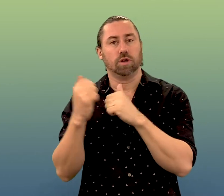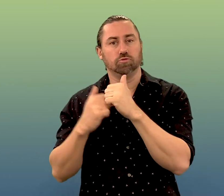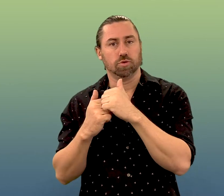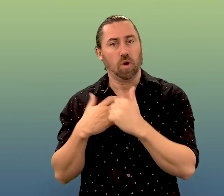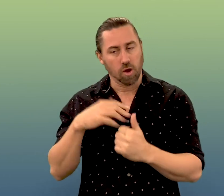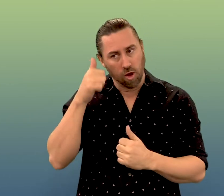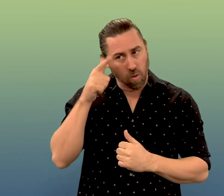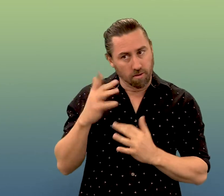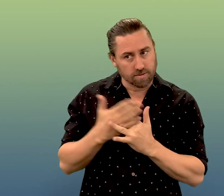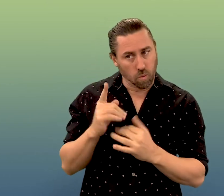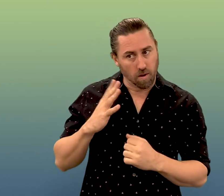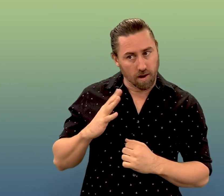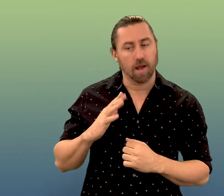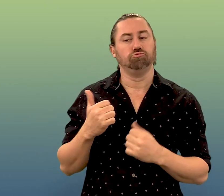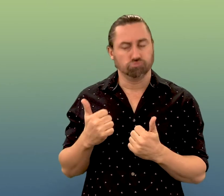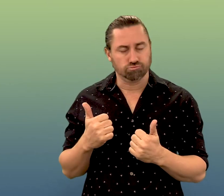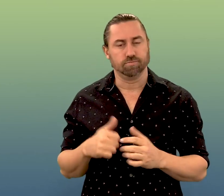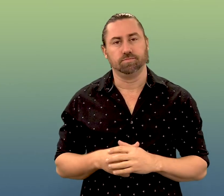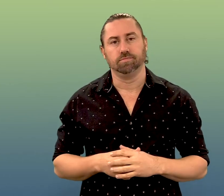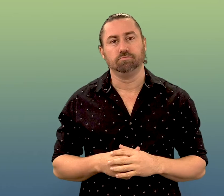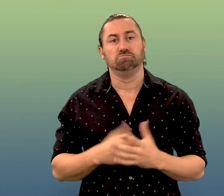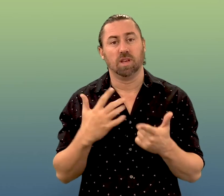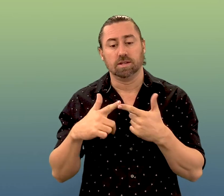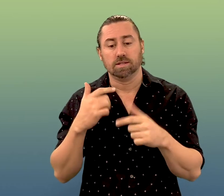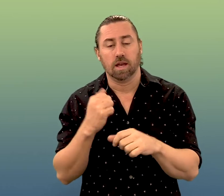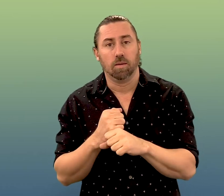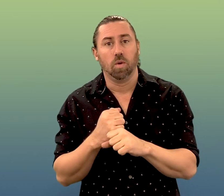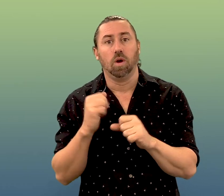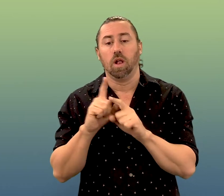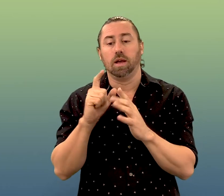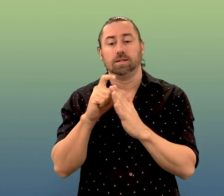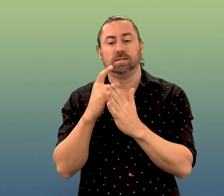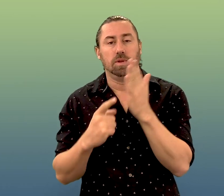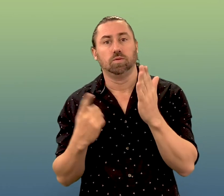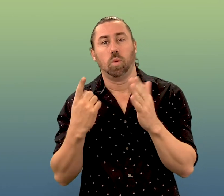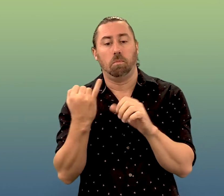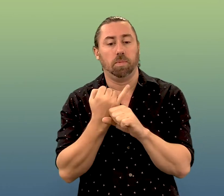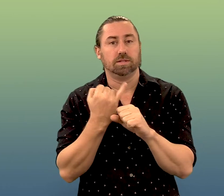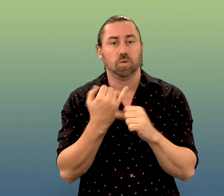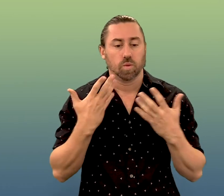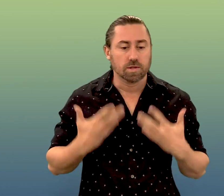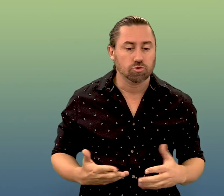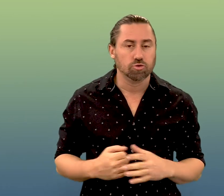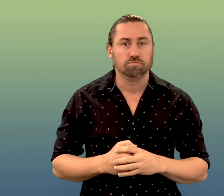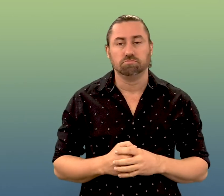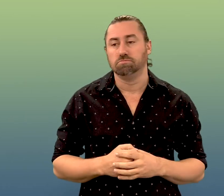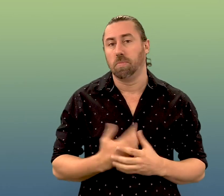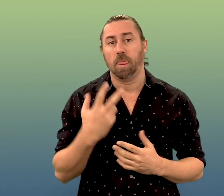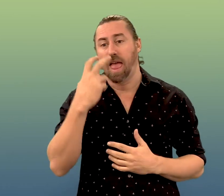that takes their accessibility needs into account. For example, disabilities and medical conditions,